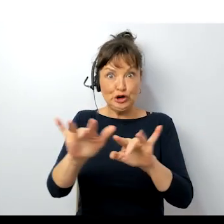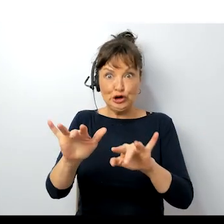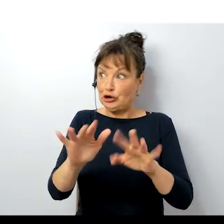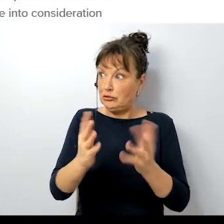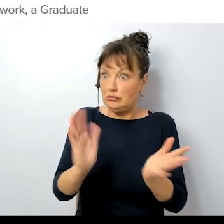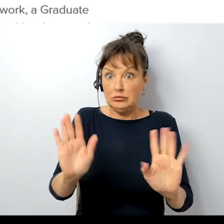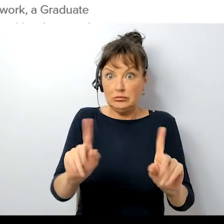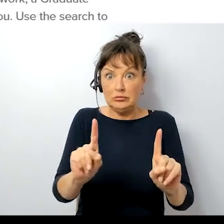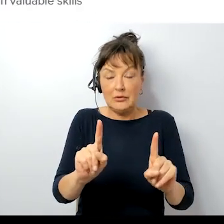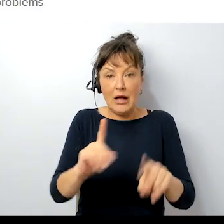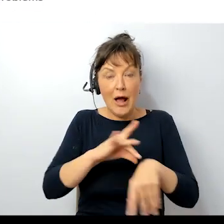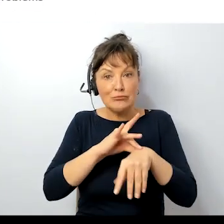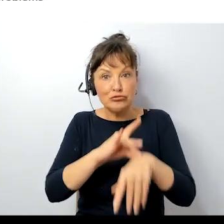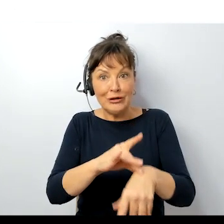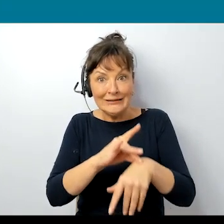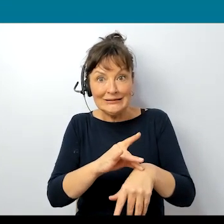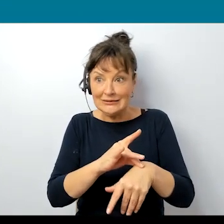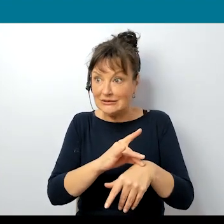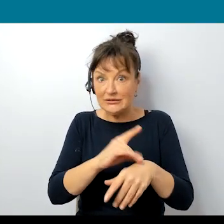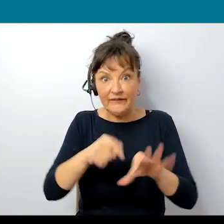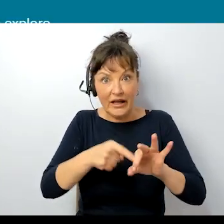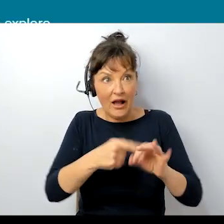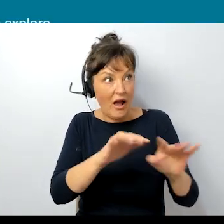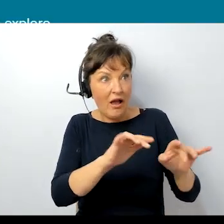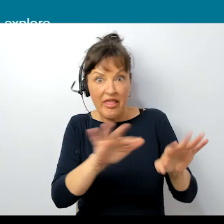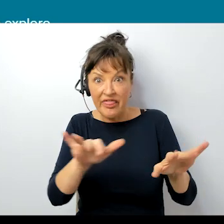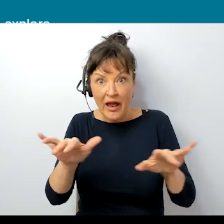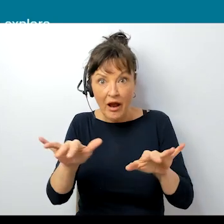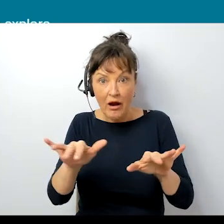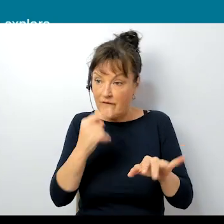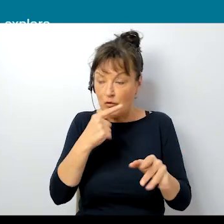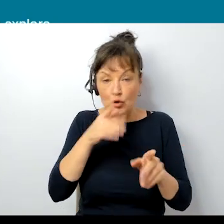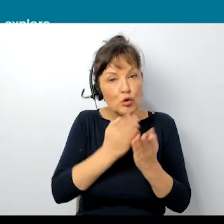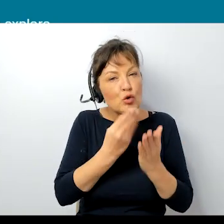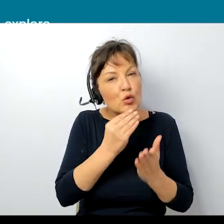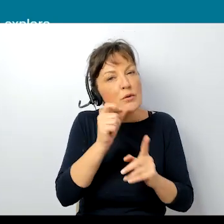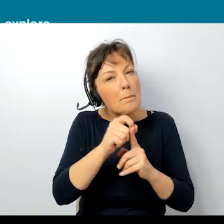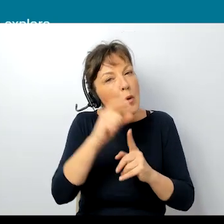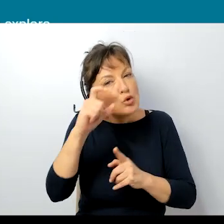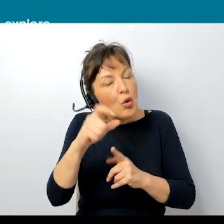You can use the search function here to find live Graduate Apprentice vacancies by postcode